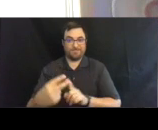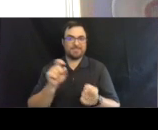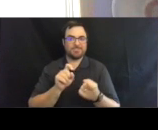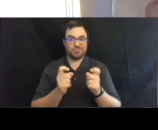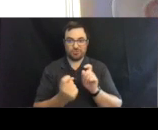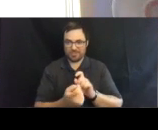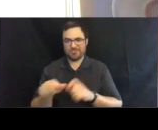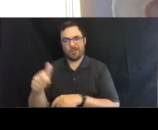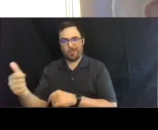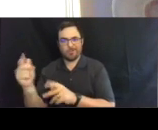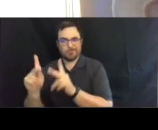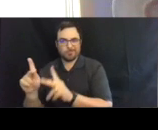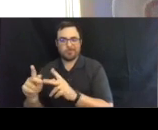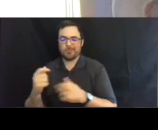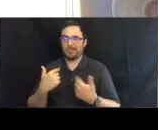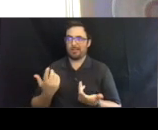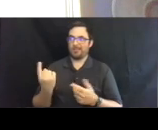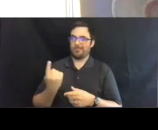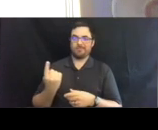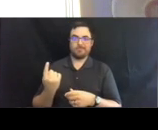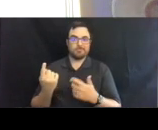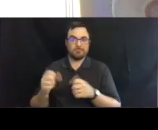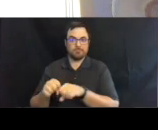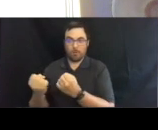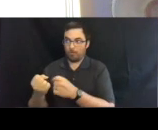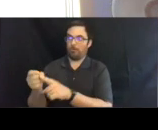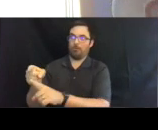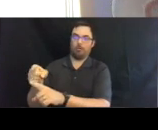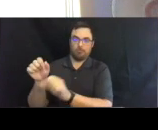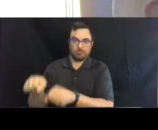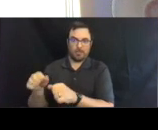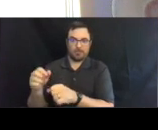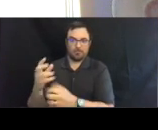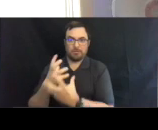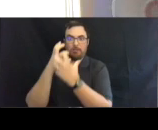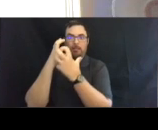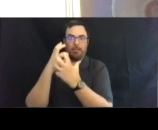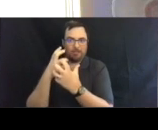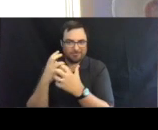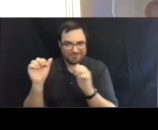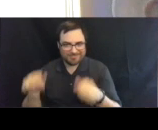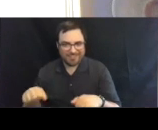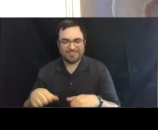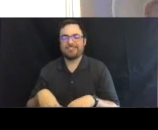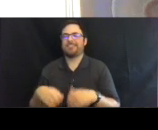Like when things are broken, people can get pretty mad about that and people might like different things. I might like this